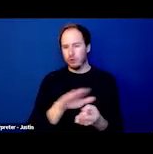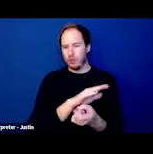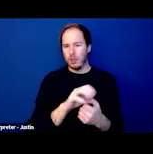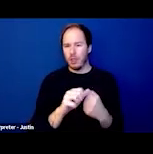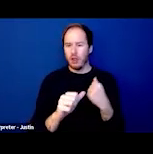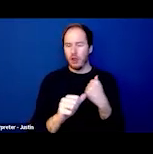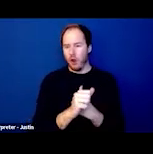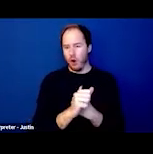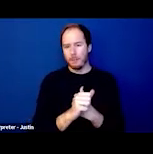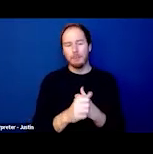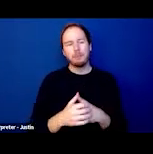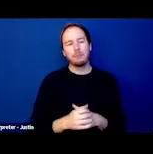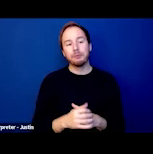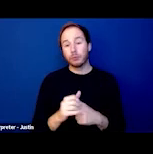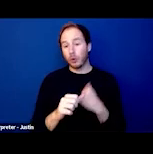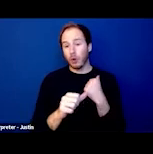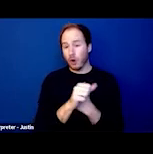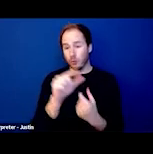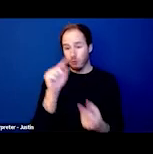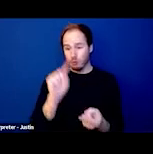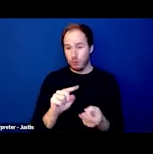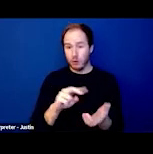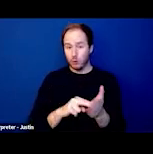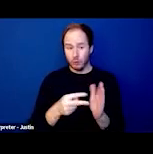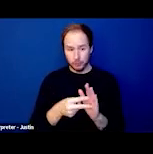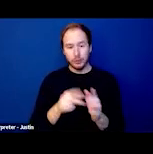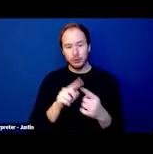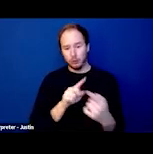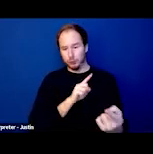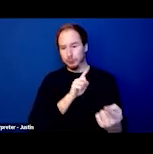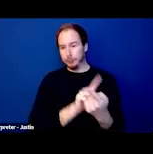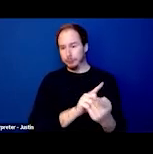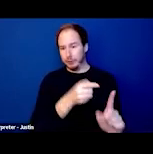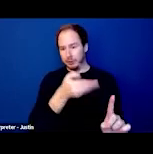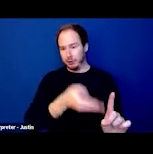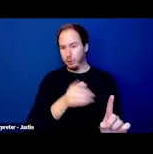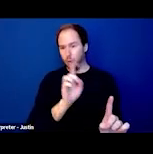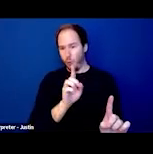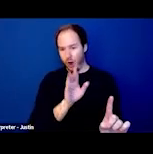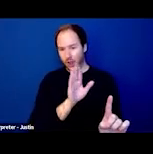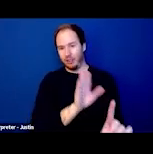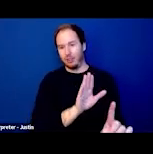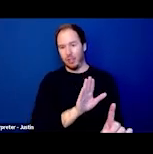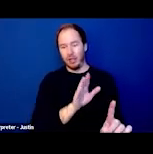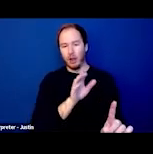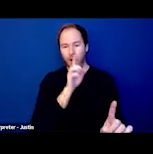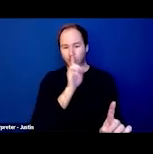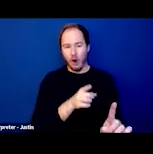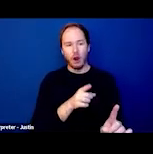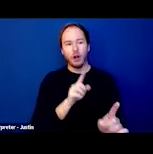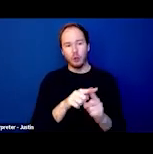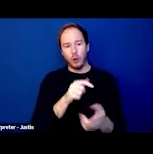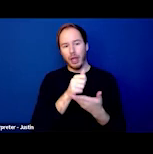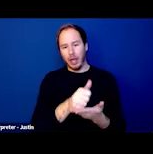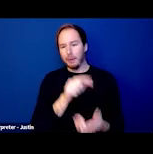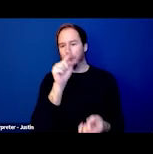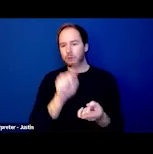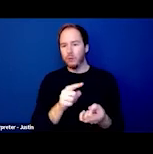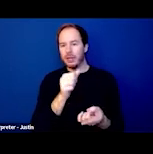So harm reduction focuses on meeting people where they are to help them minimize the risks associated with behaviors